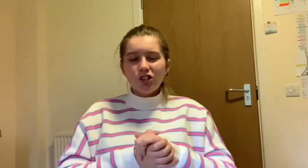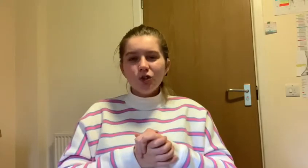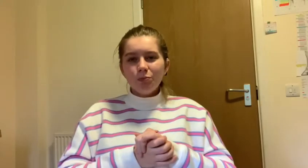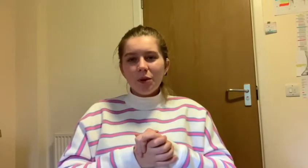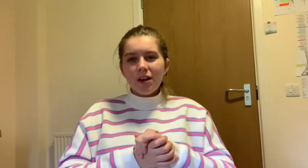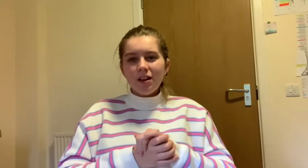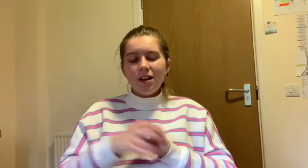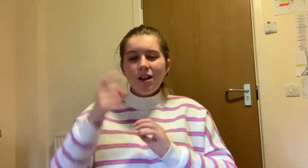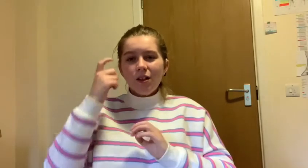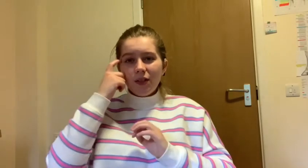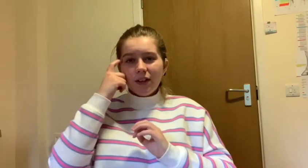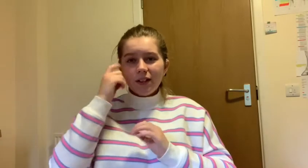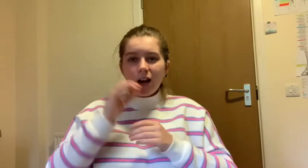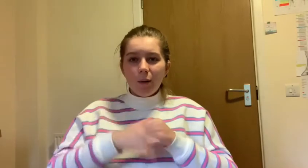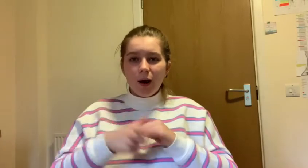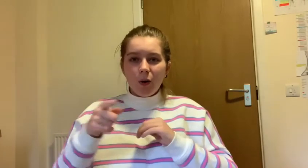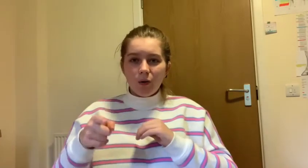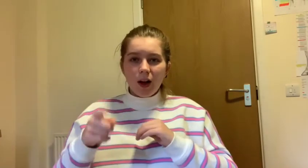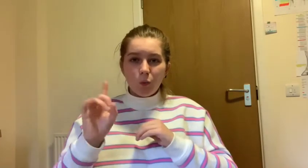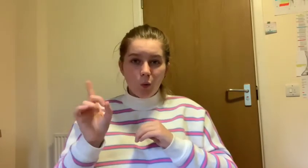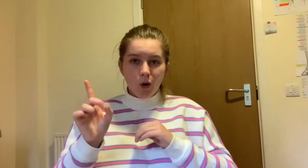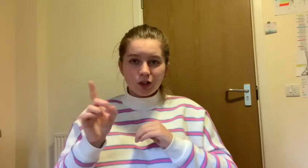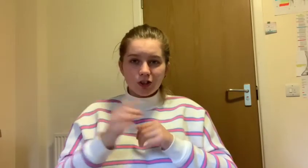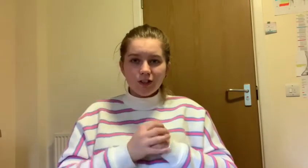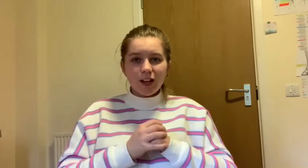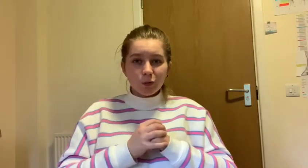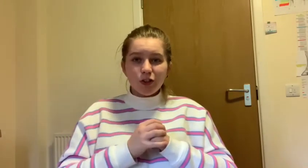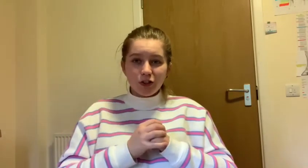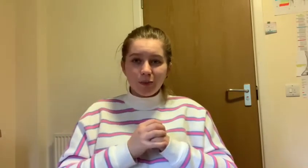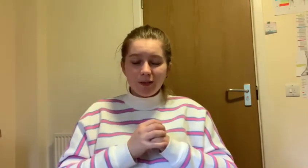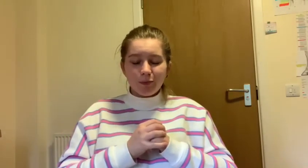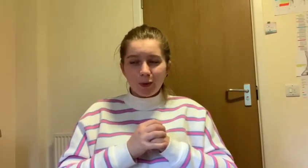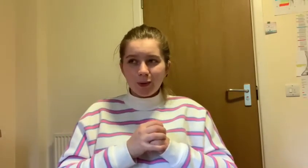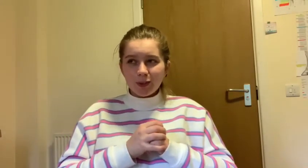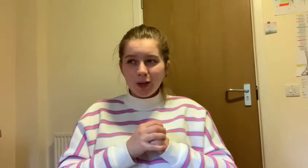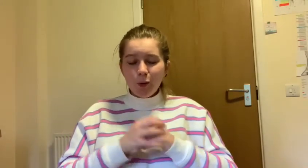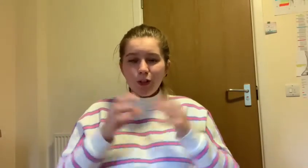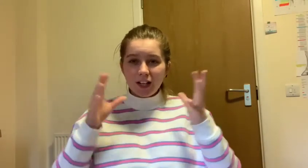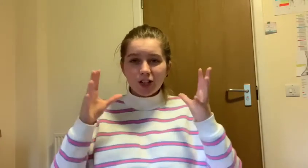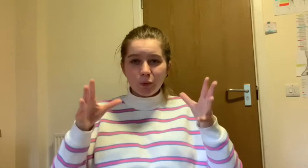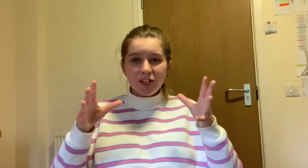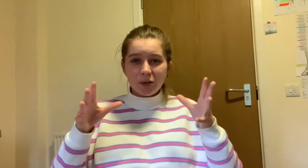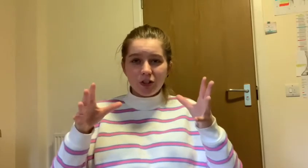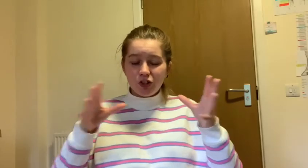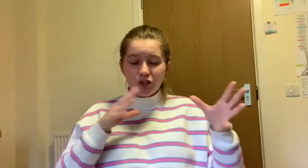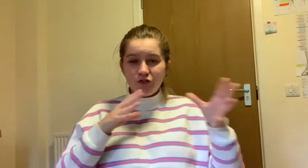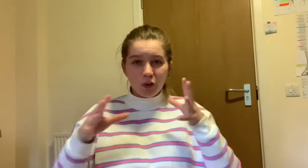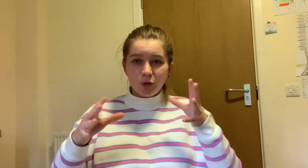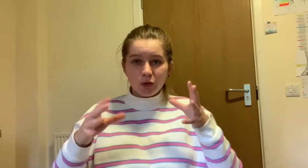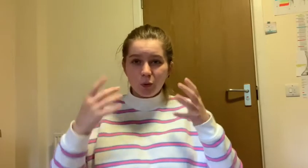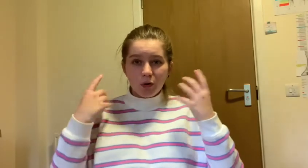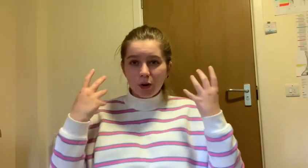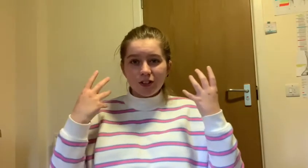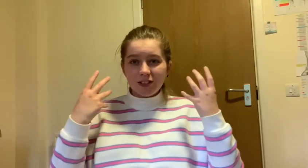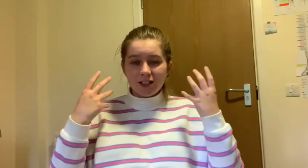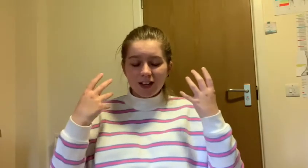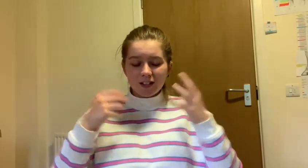It should be "Think about that what?" That is what it should have been. When you get so into it you just follow what the person says.